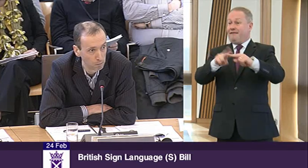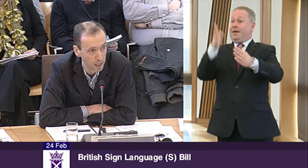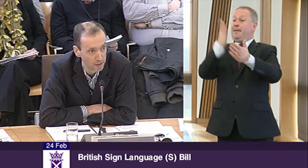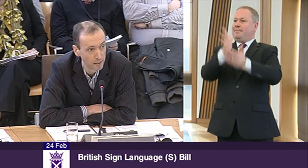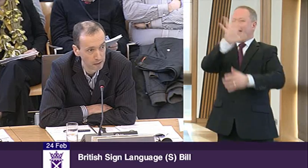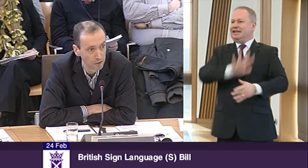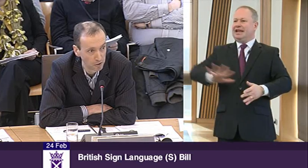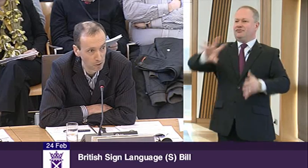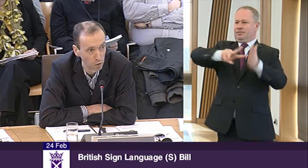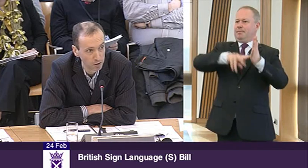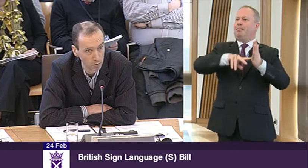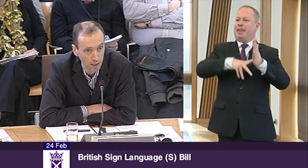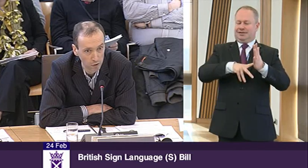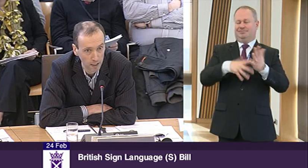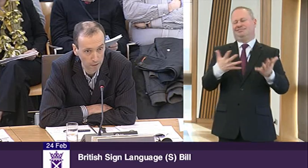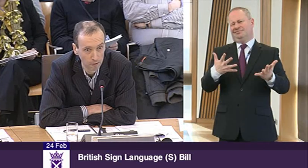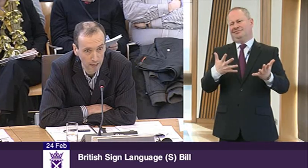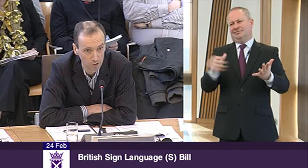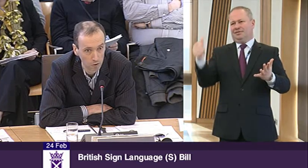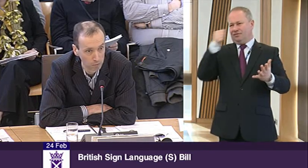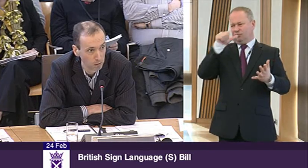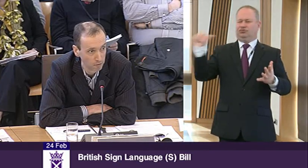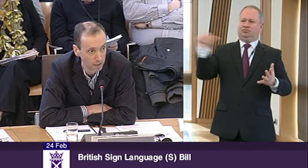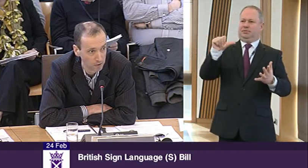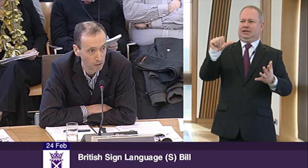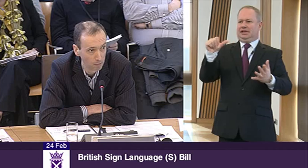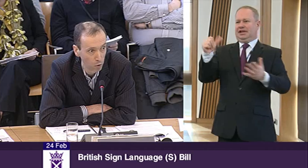but if there is to be a national plan, there is at least a logic to having an advisory